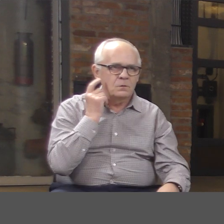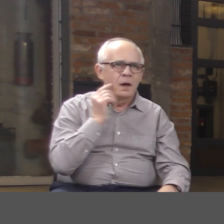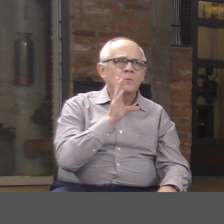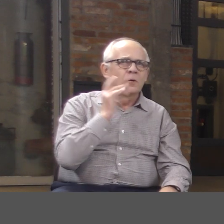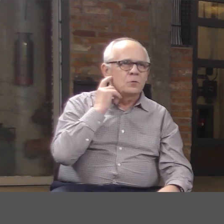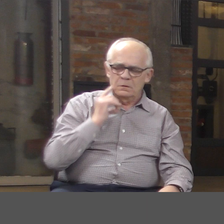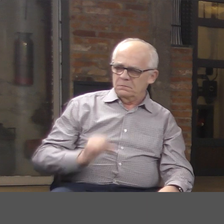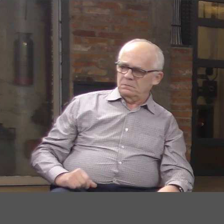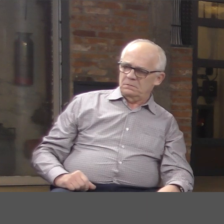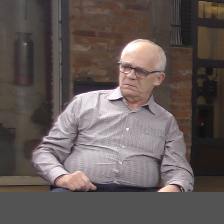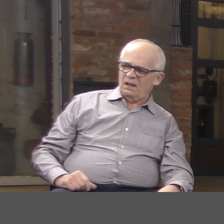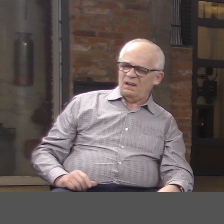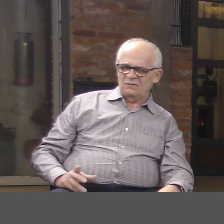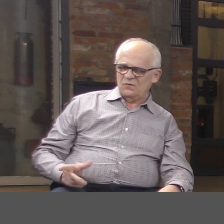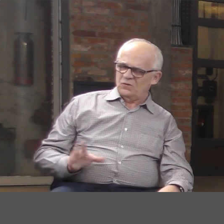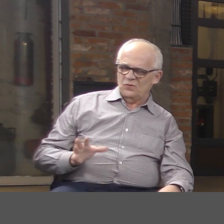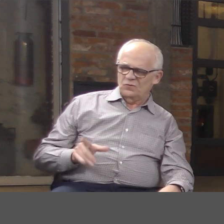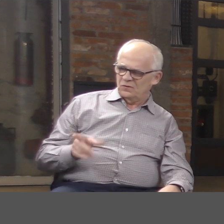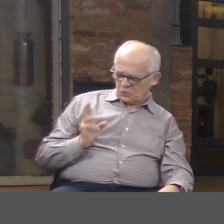And the hearing people look at that time and don't know,